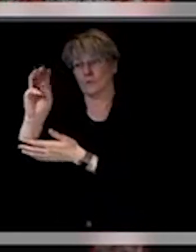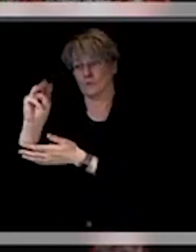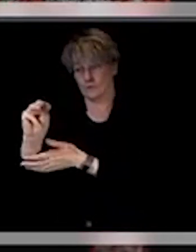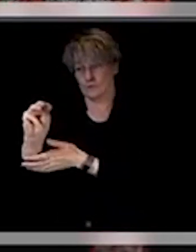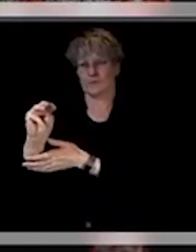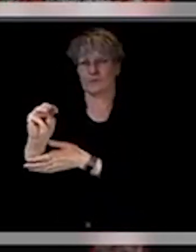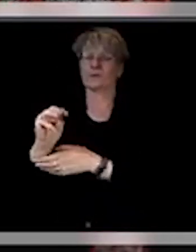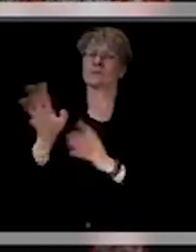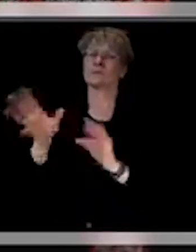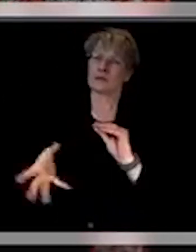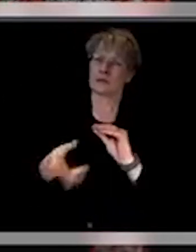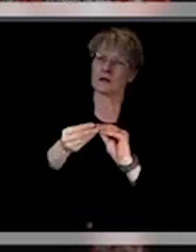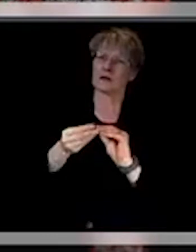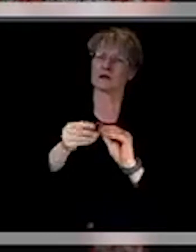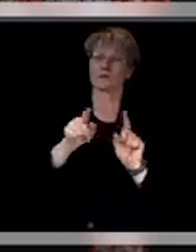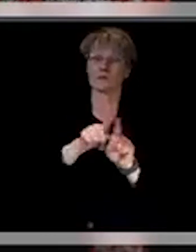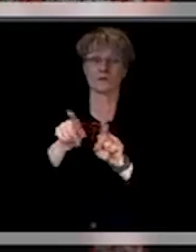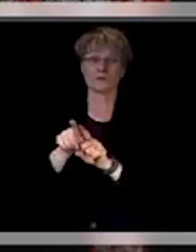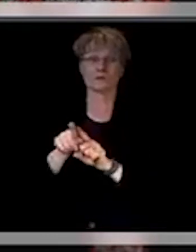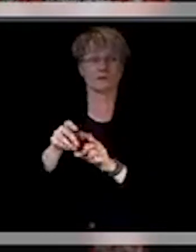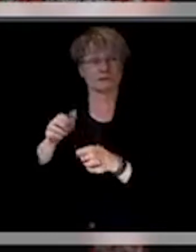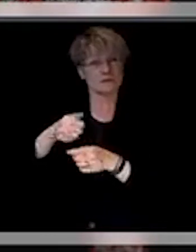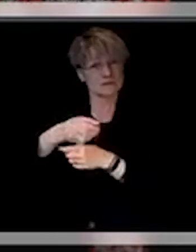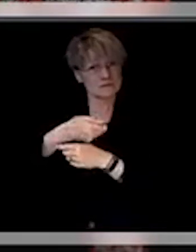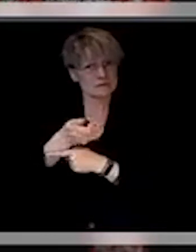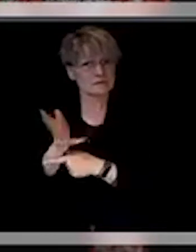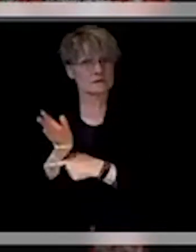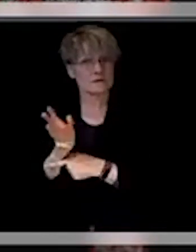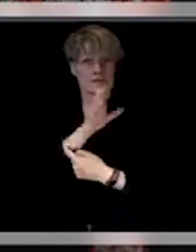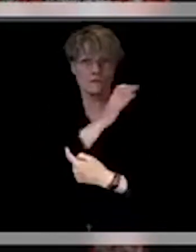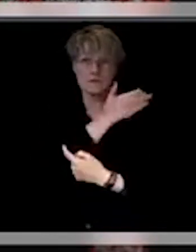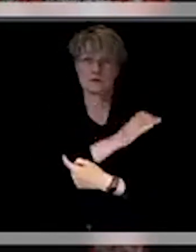that are doing the right thing and they're taking this very seriously and so I don't